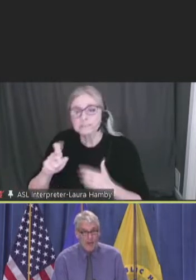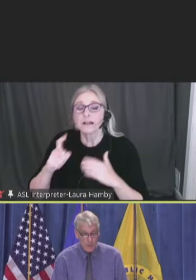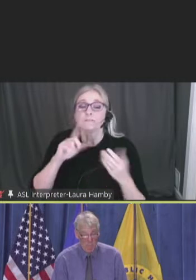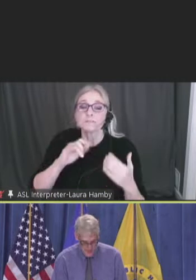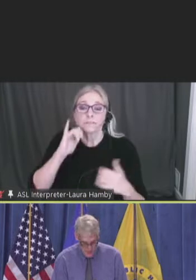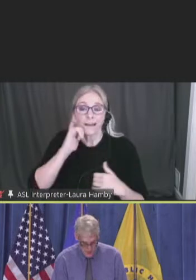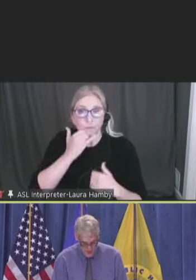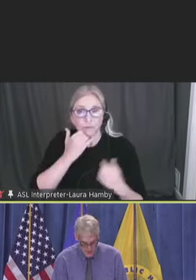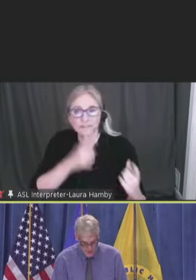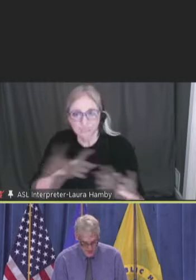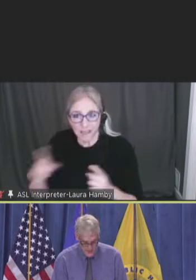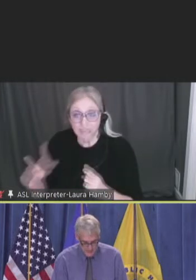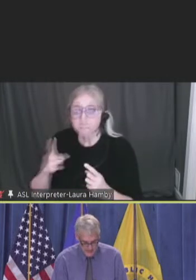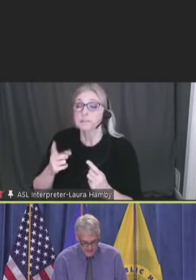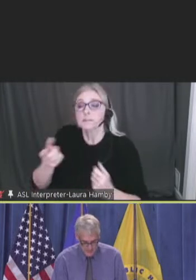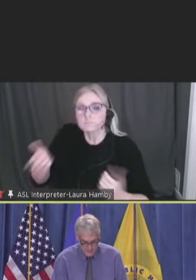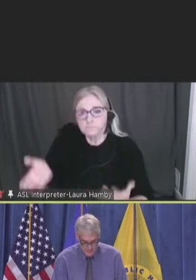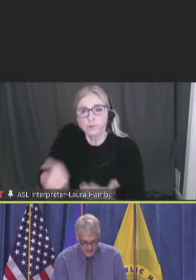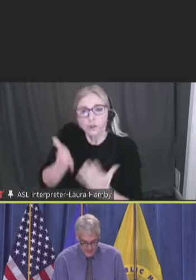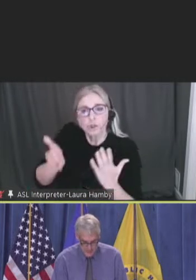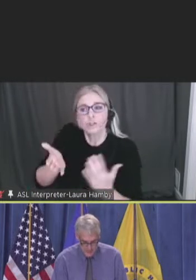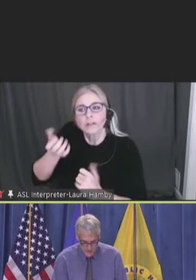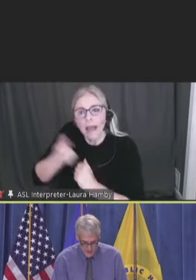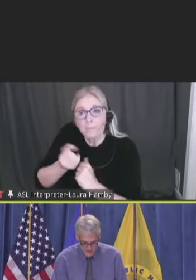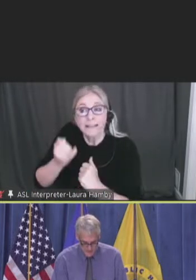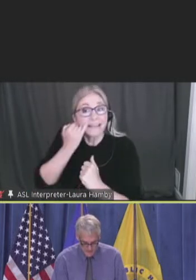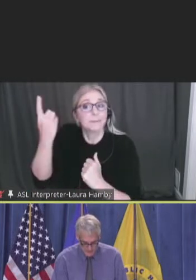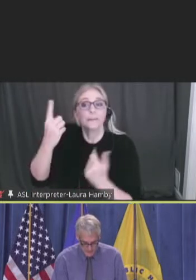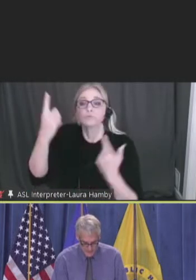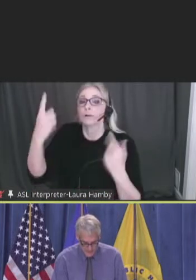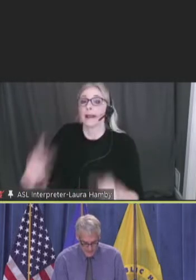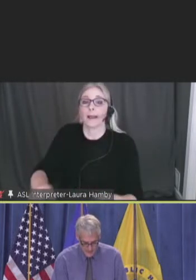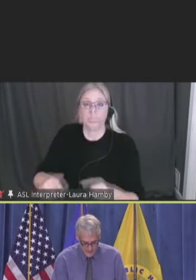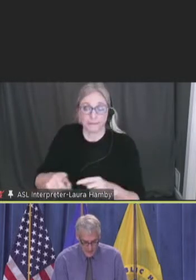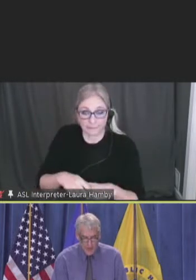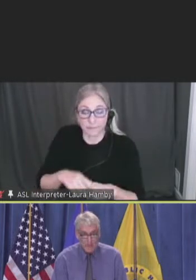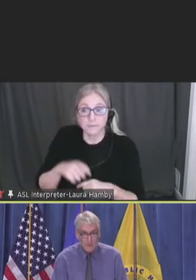reassurance when unexpected adverse events do occur.